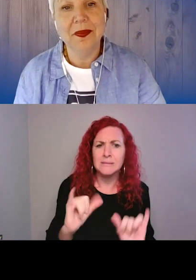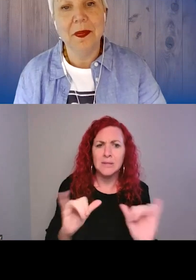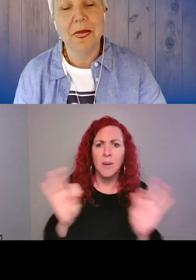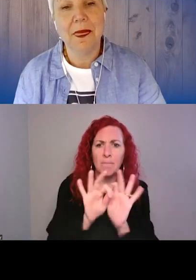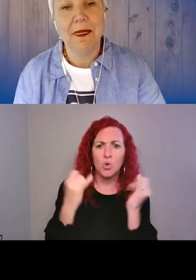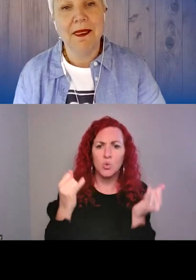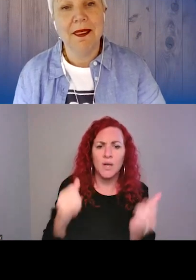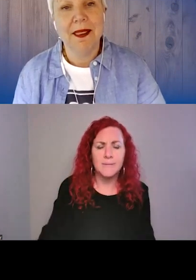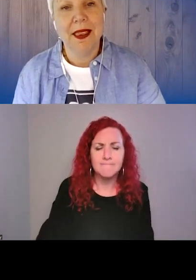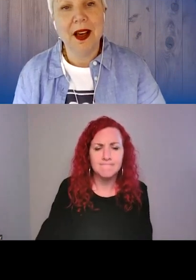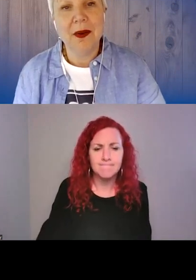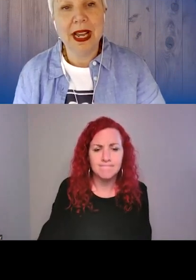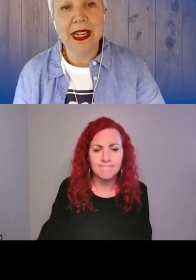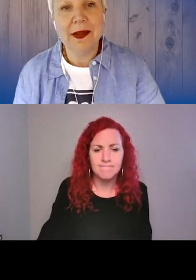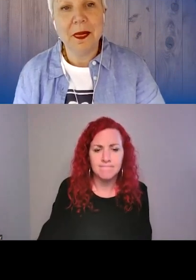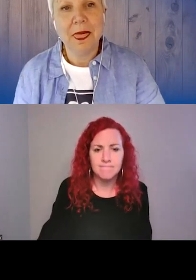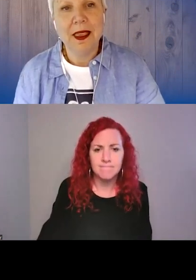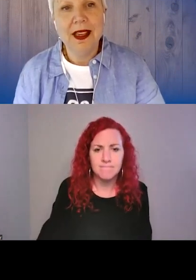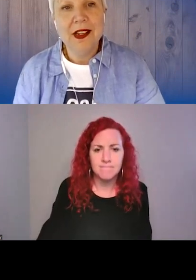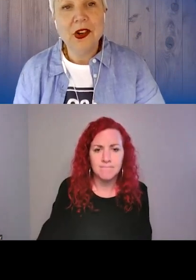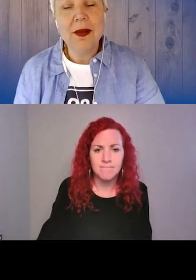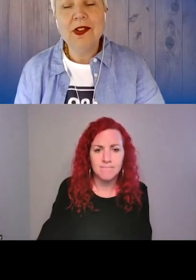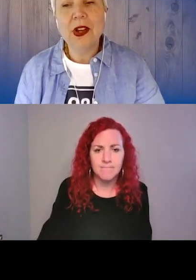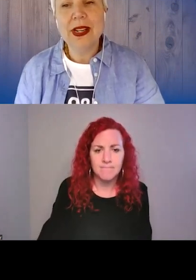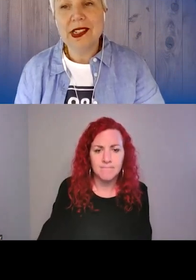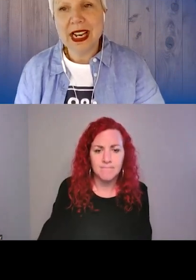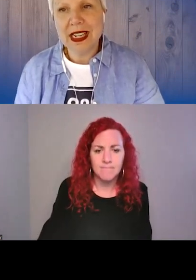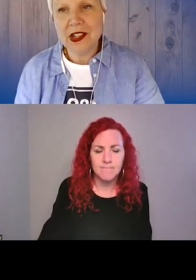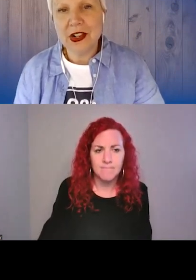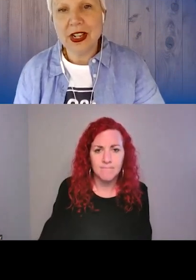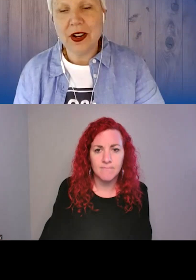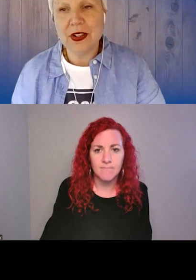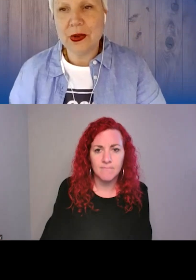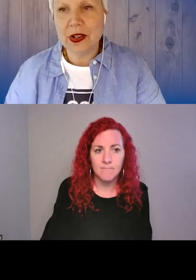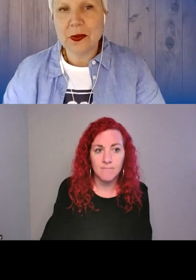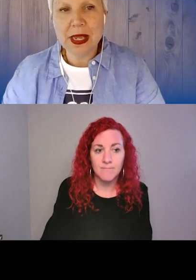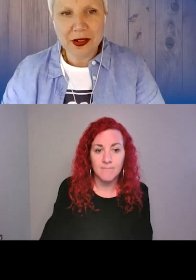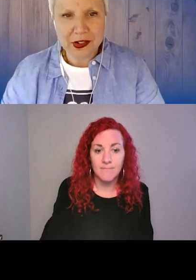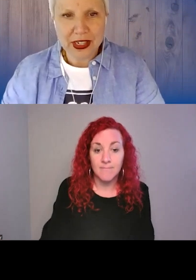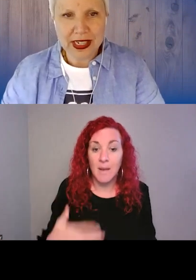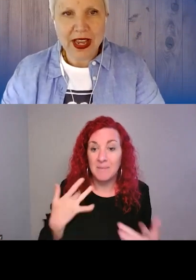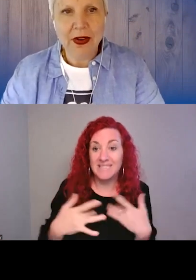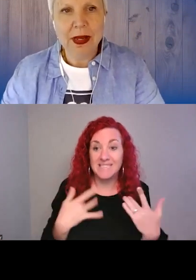ALL RIGHT. SO EXCITED TO TURN IT OVER TO OUR SPEAKERS TODAY FROM